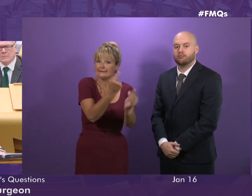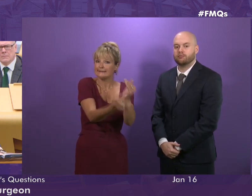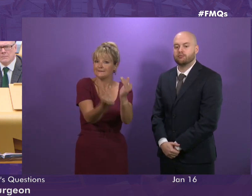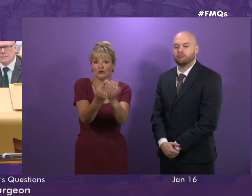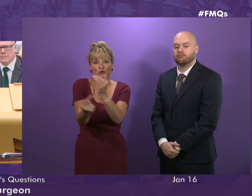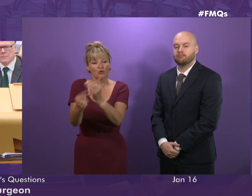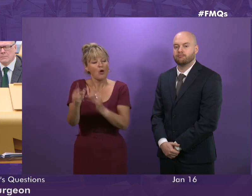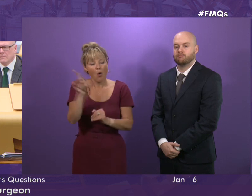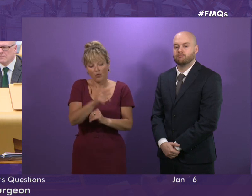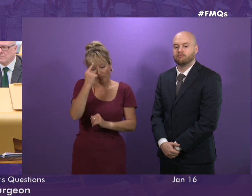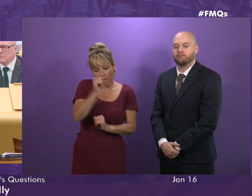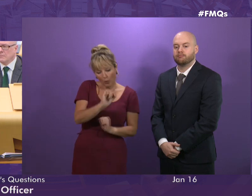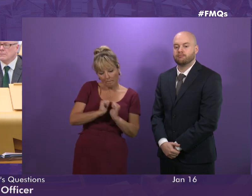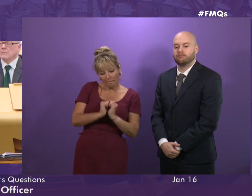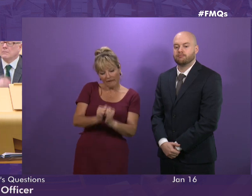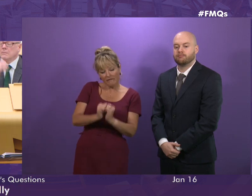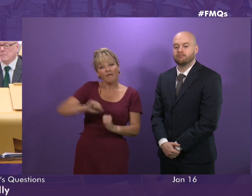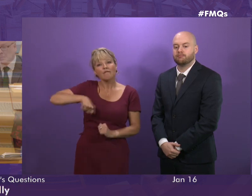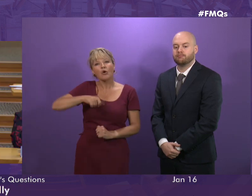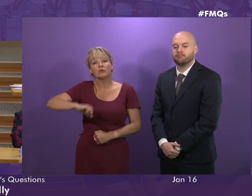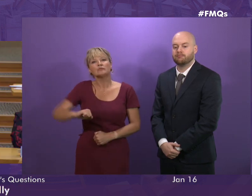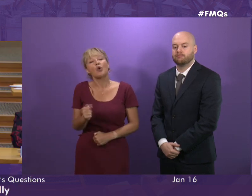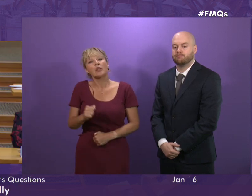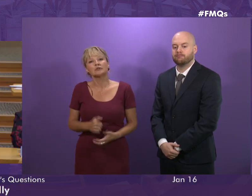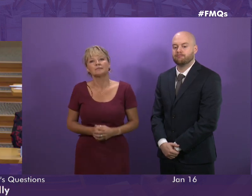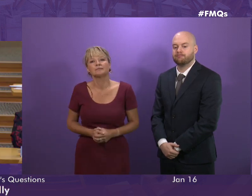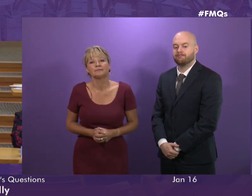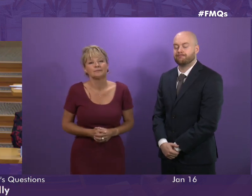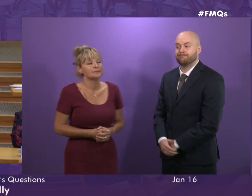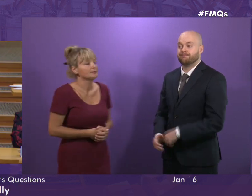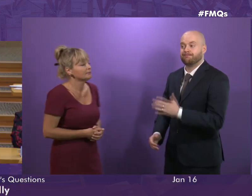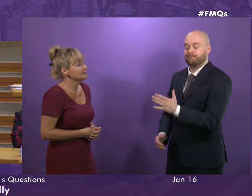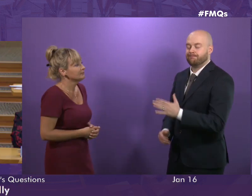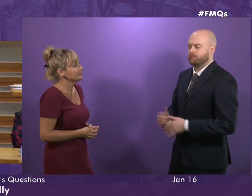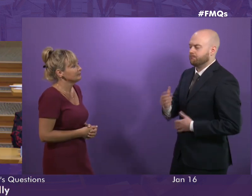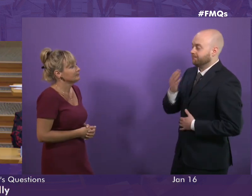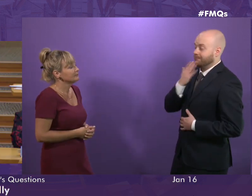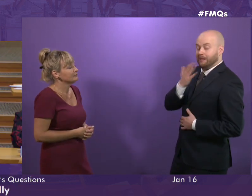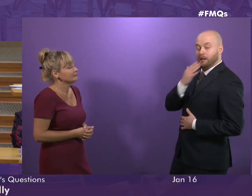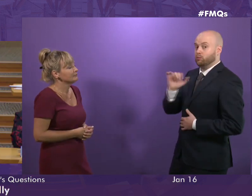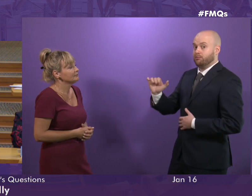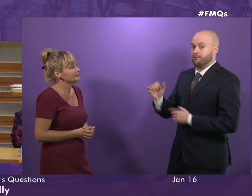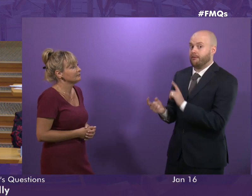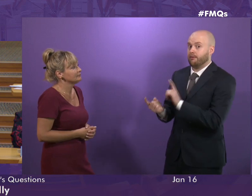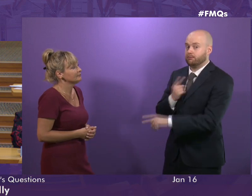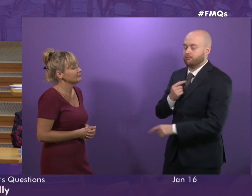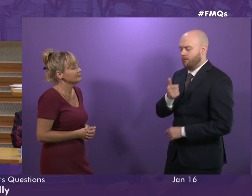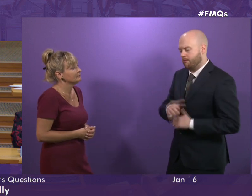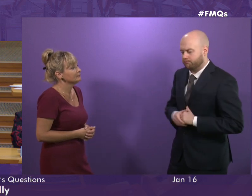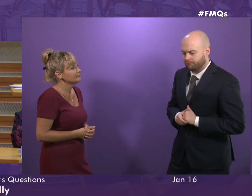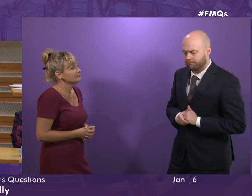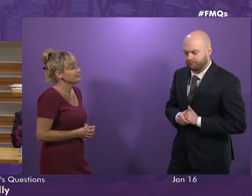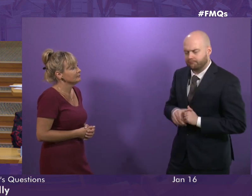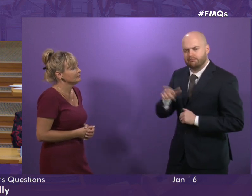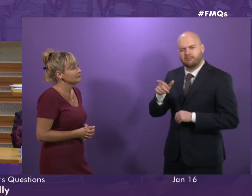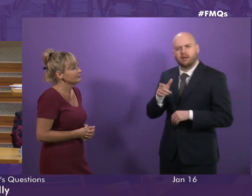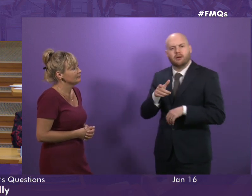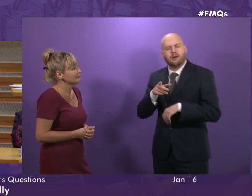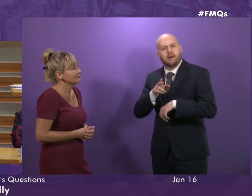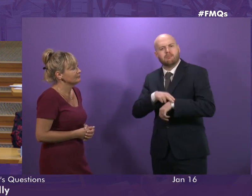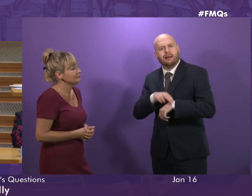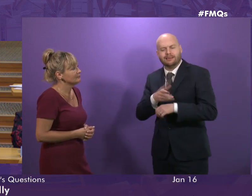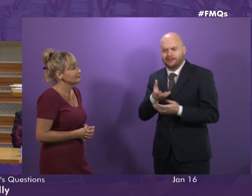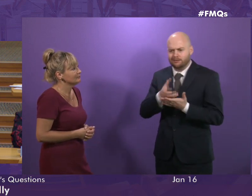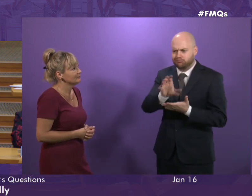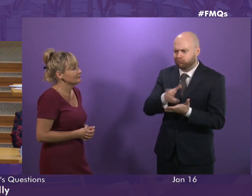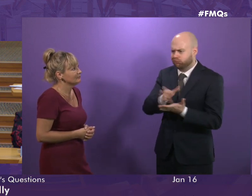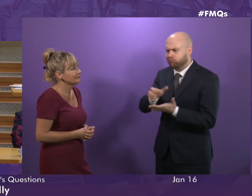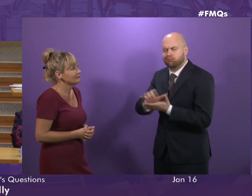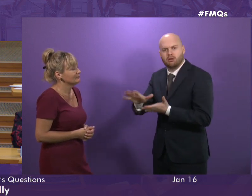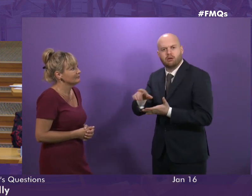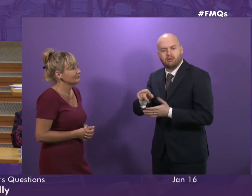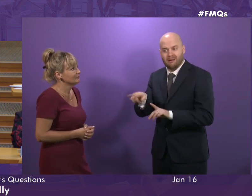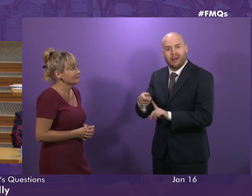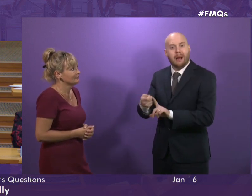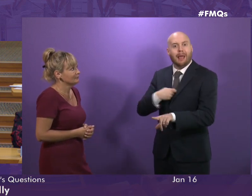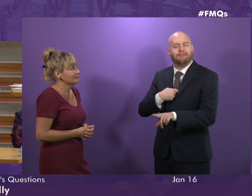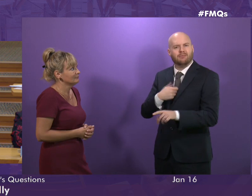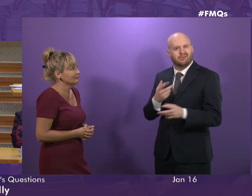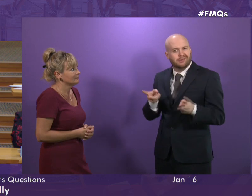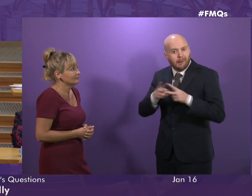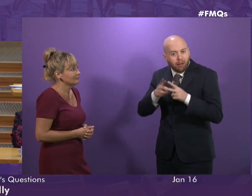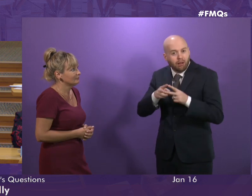The fact that police compensation claims doubled between 2015 and 2019 demonstrates the scale